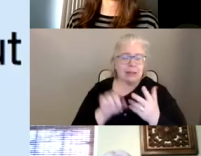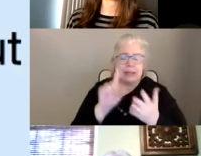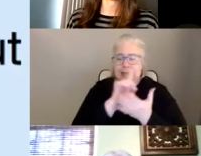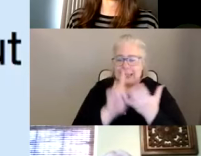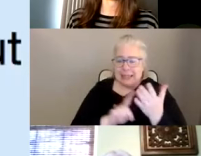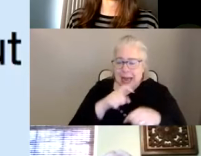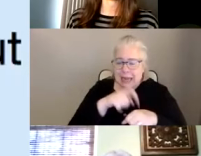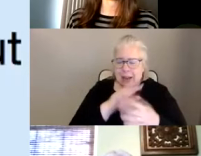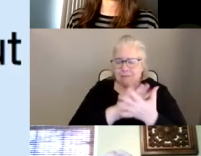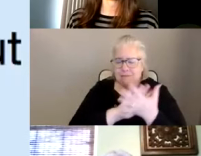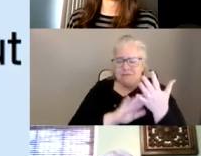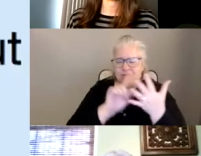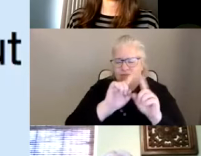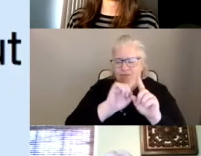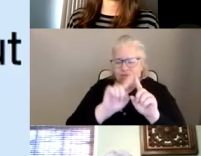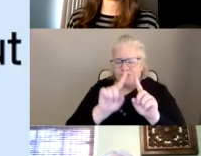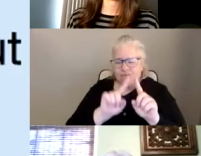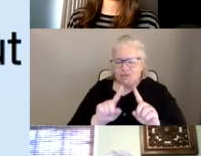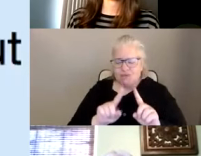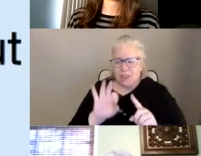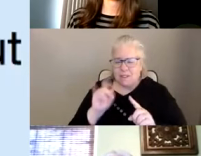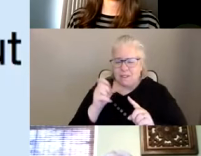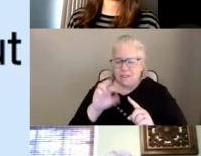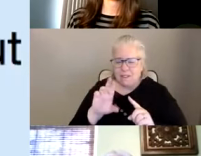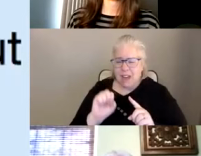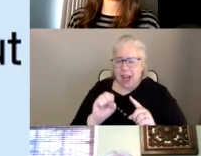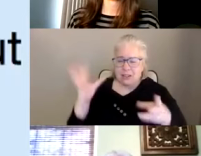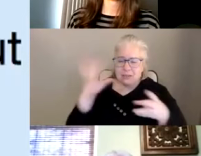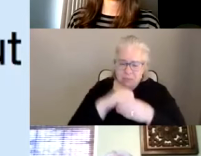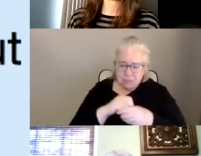there's all sorts of things that are considered when going into pricing a project.